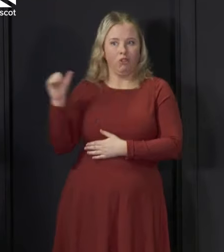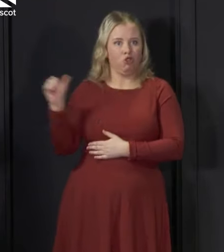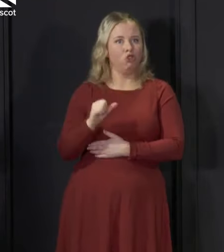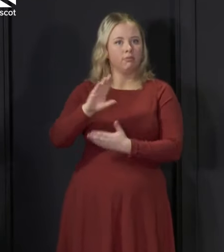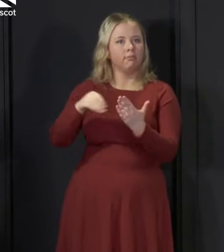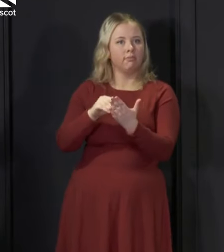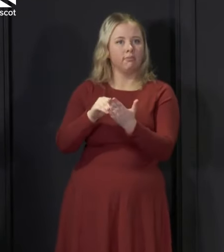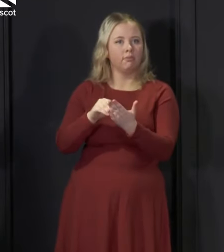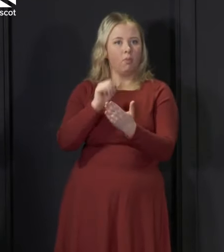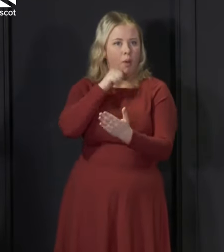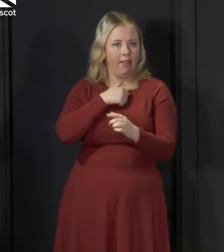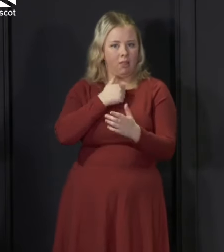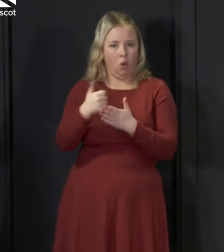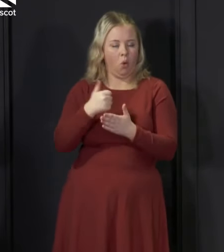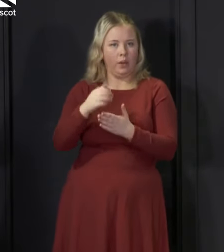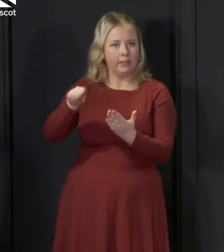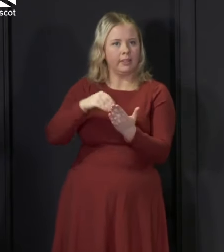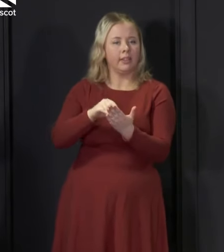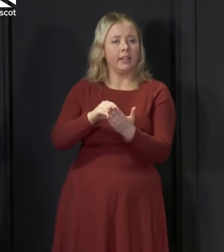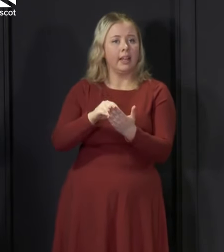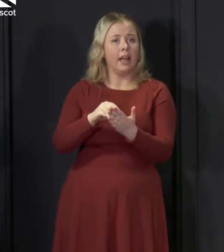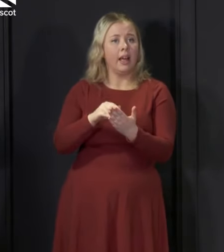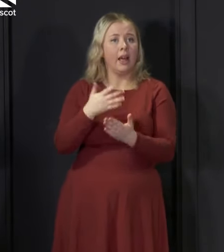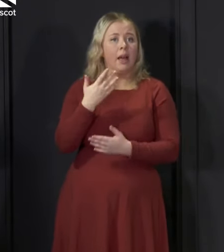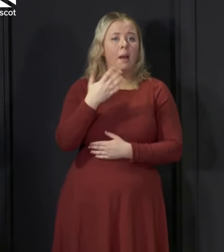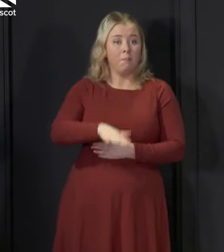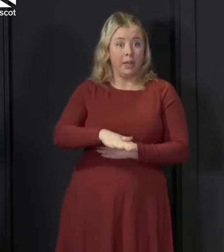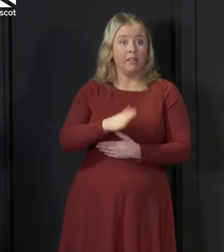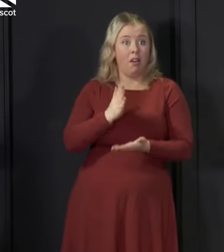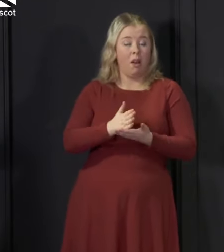a death certificate. In fact I have had people raising the opposite concern with me which